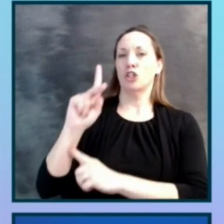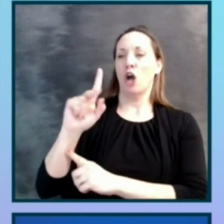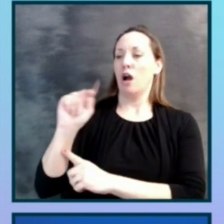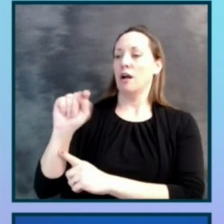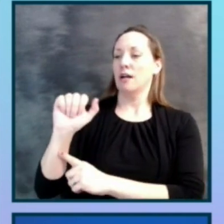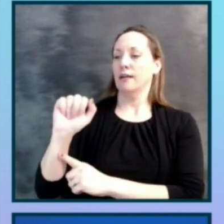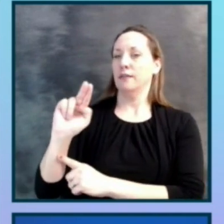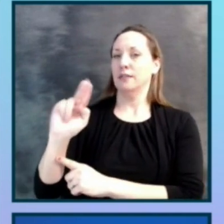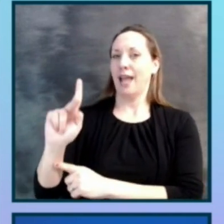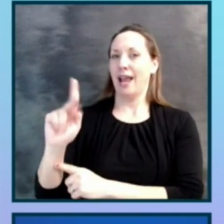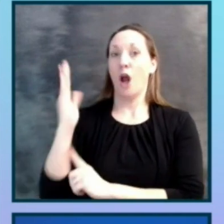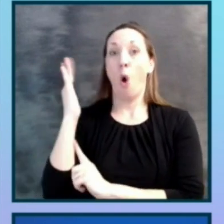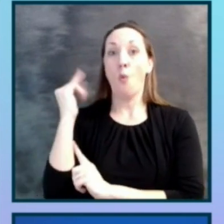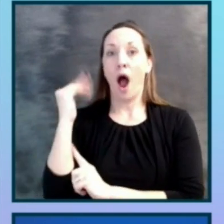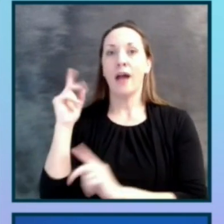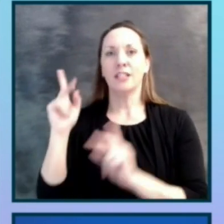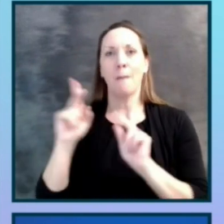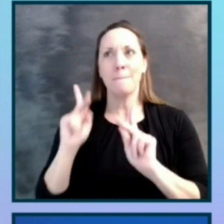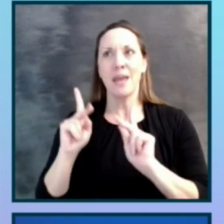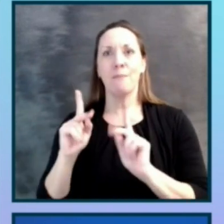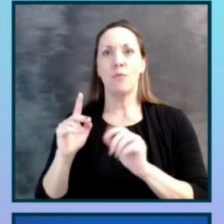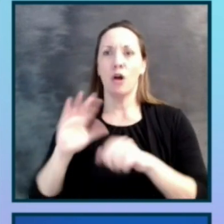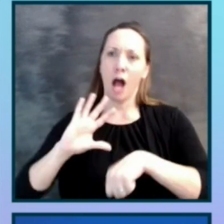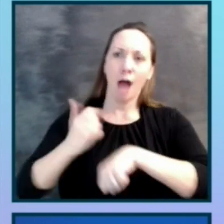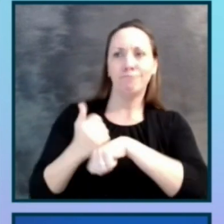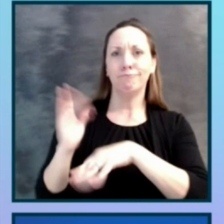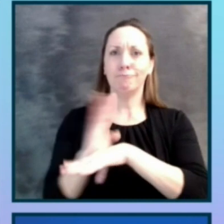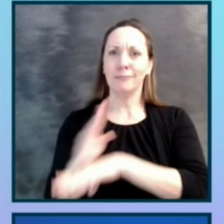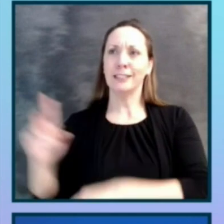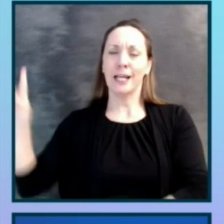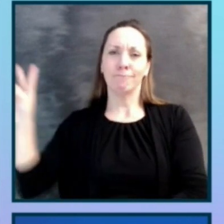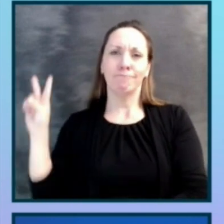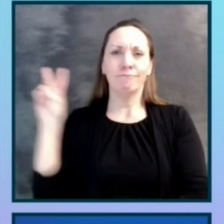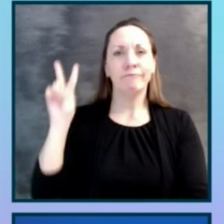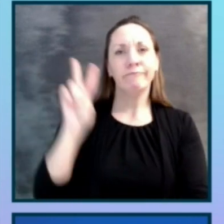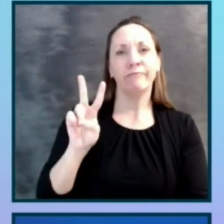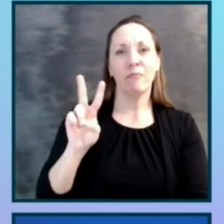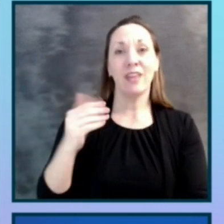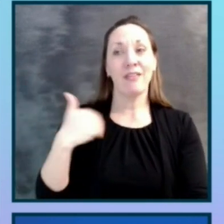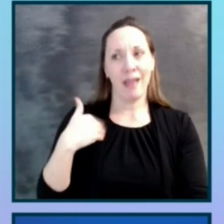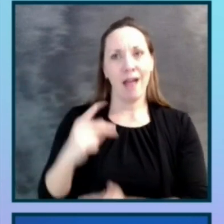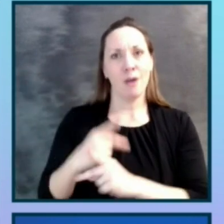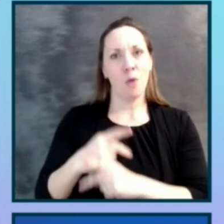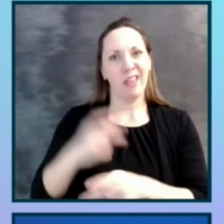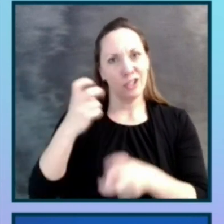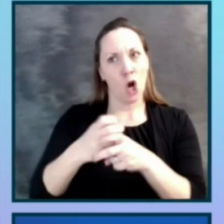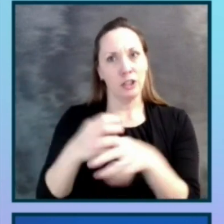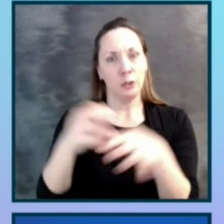and they will have a product that's difficult to explain, and they typically won't because they'll say